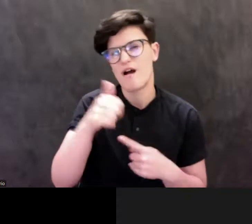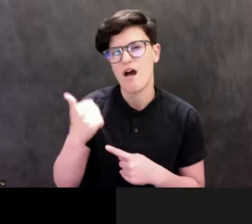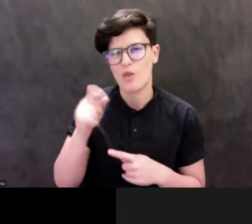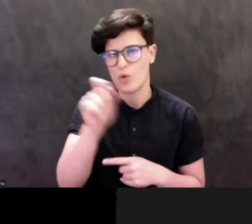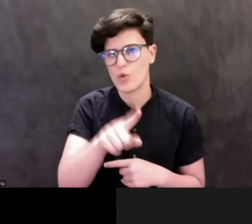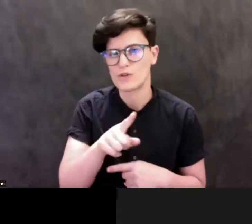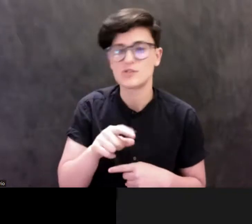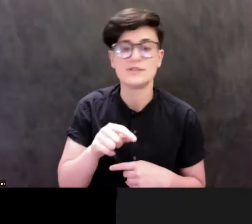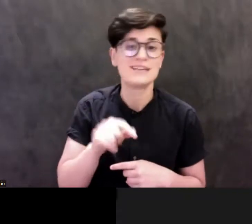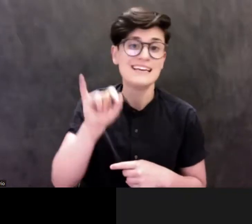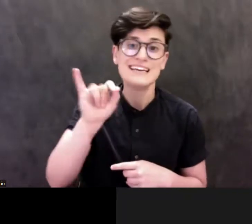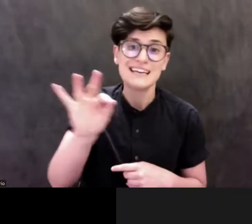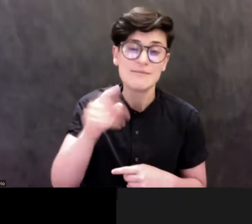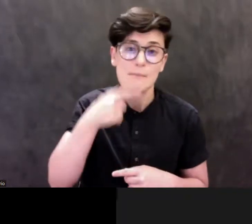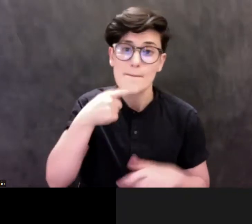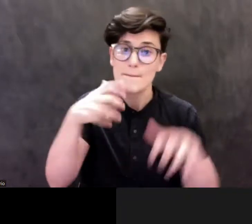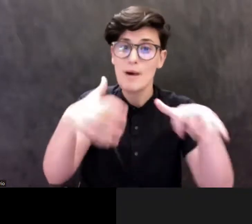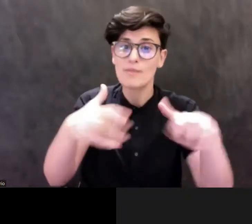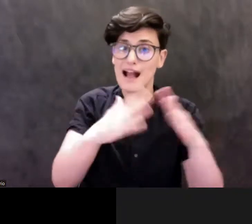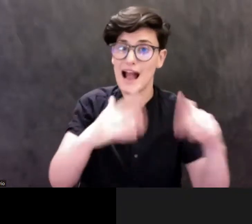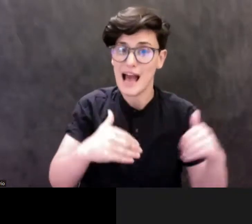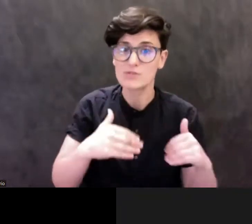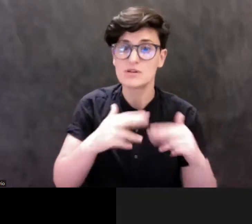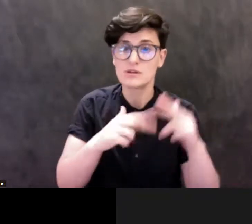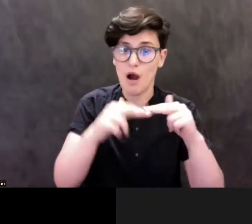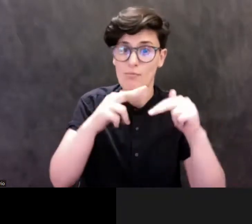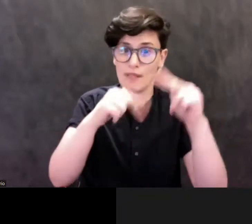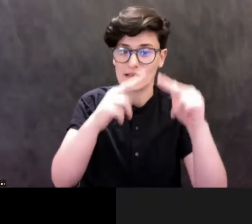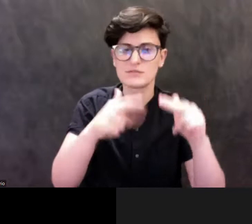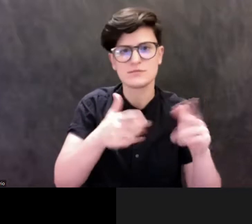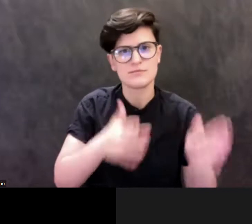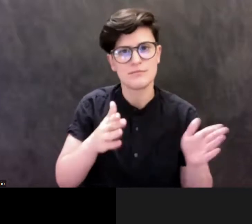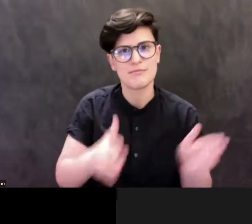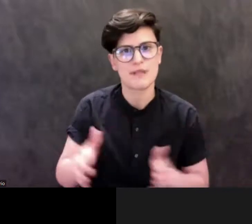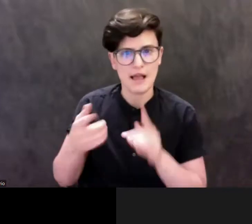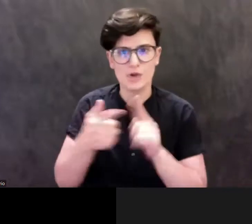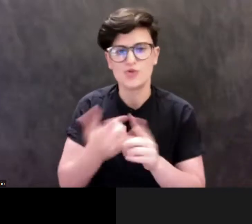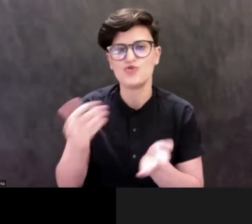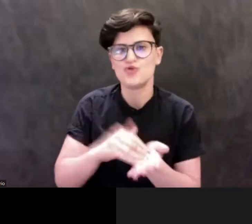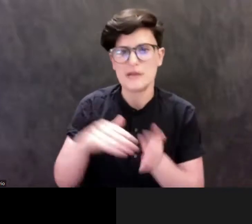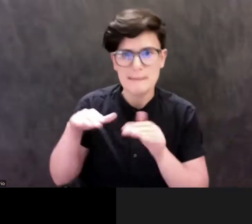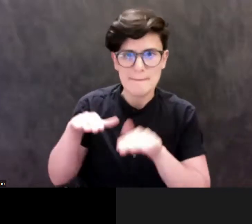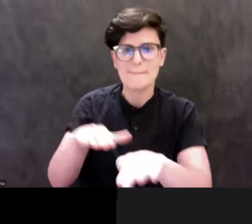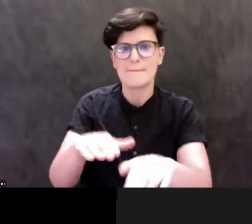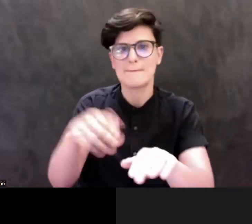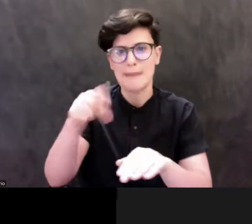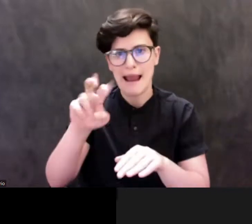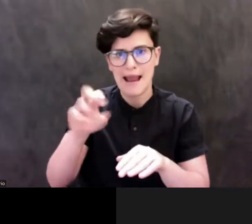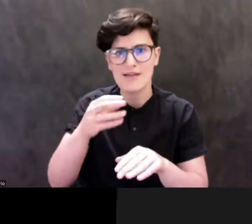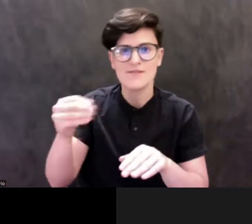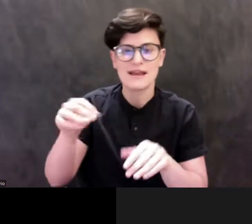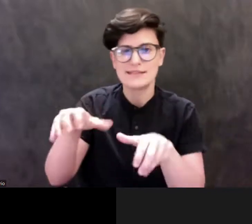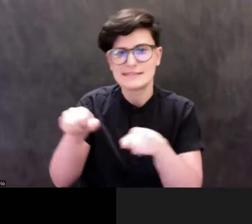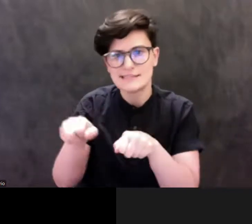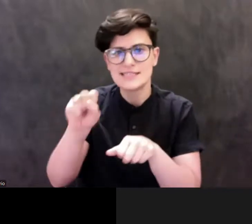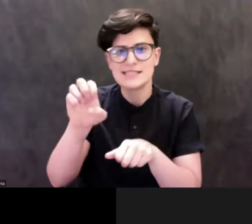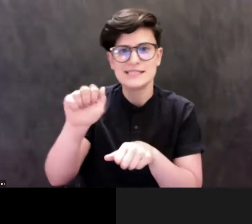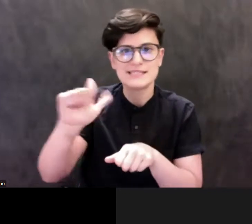If a public housing complex is planning to repave and seal the sidewalks/driveway and